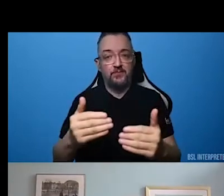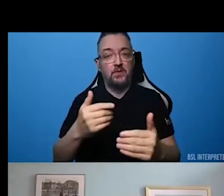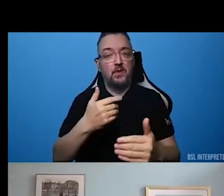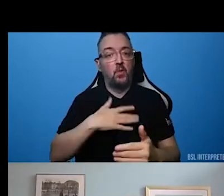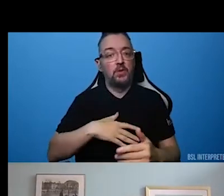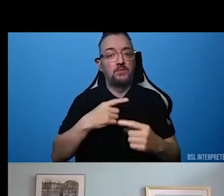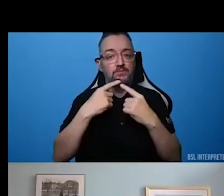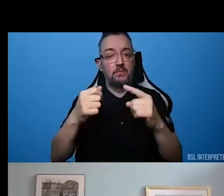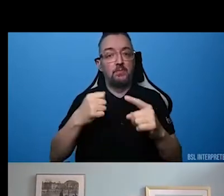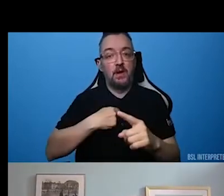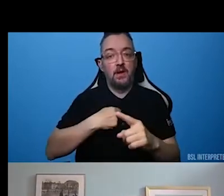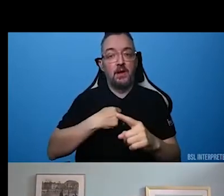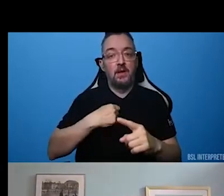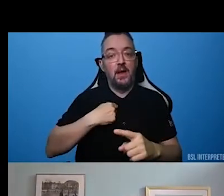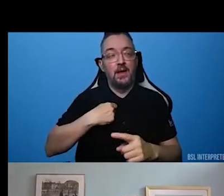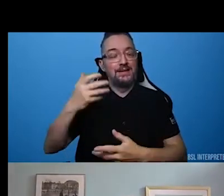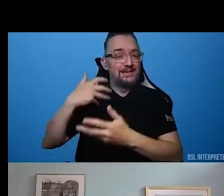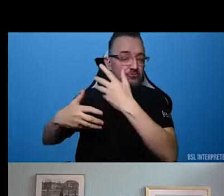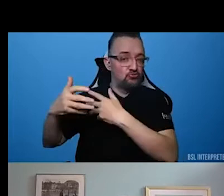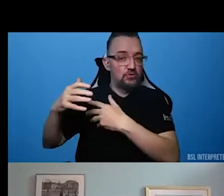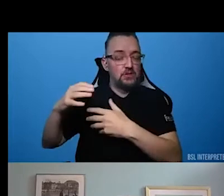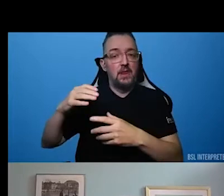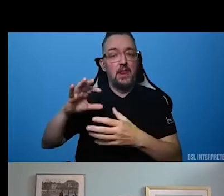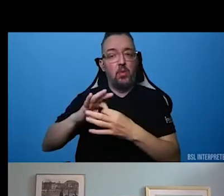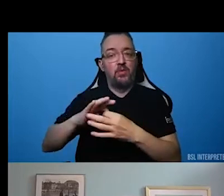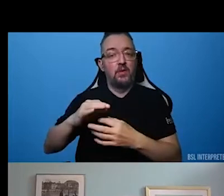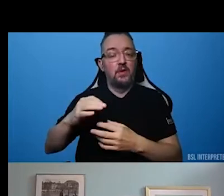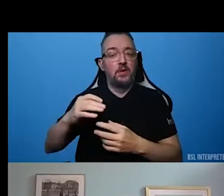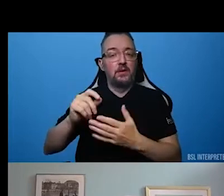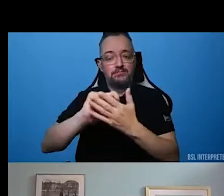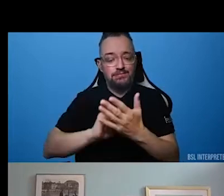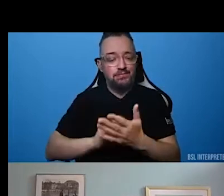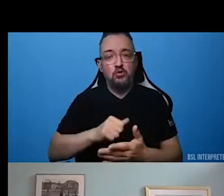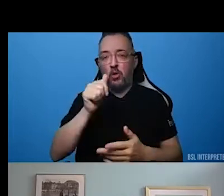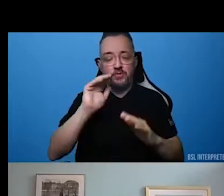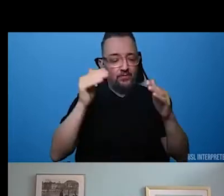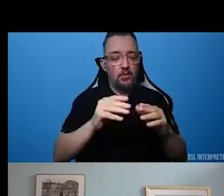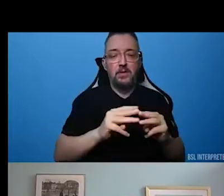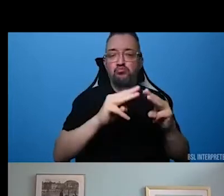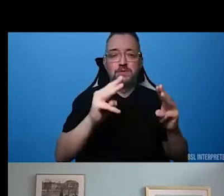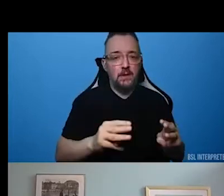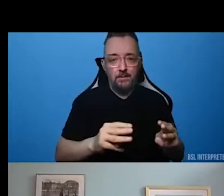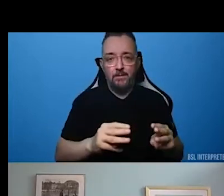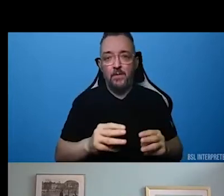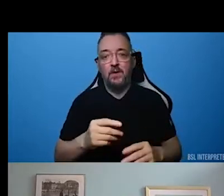that my background is in literature and history I'm not a Musiologist. And I would certainly like to acknowledge